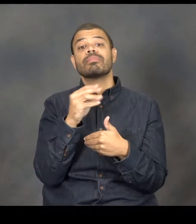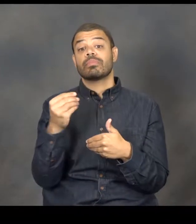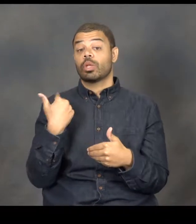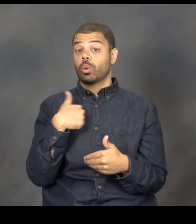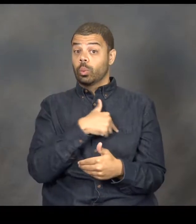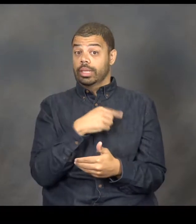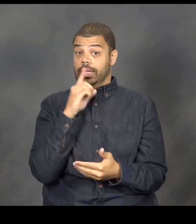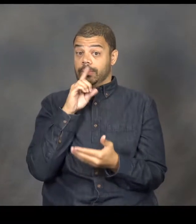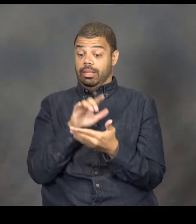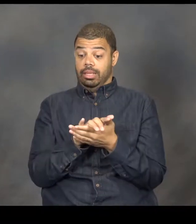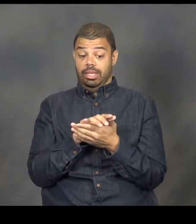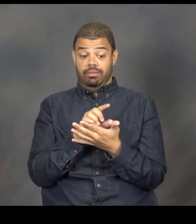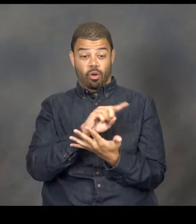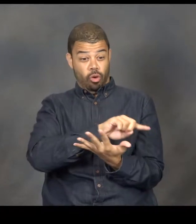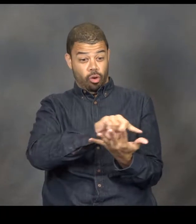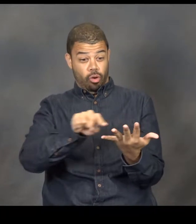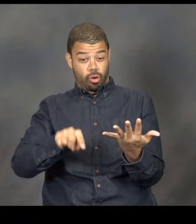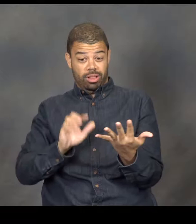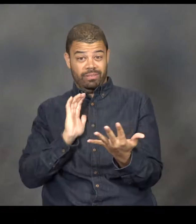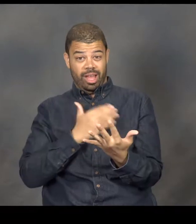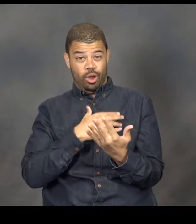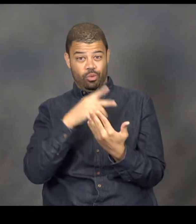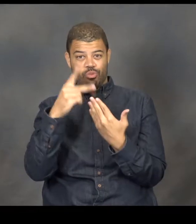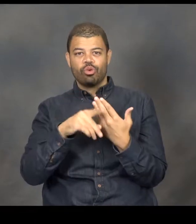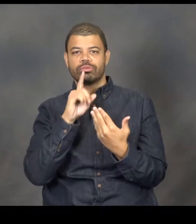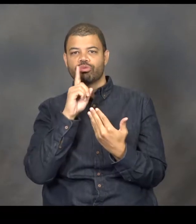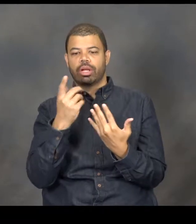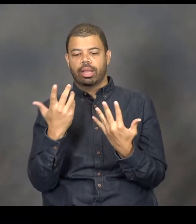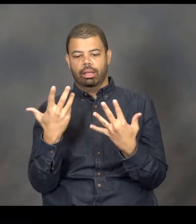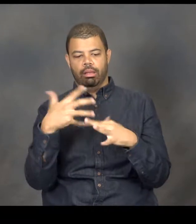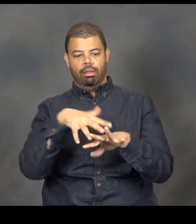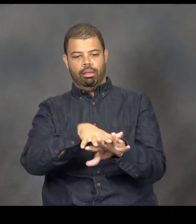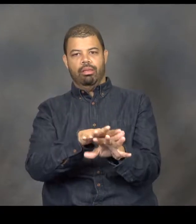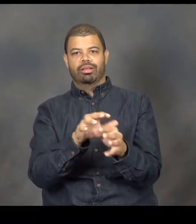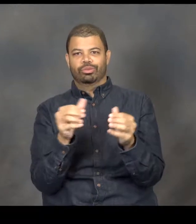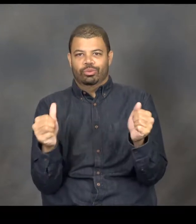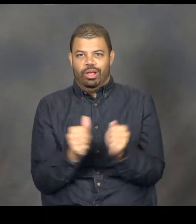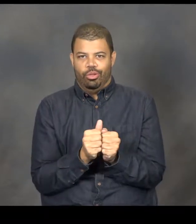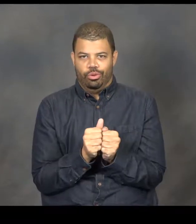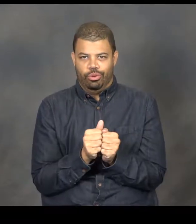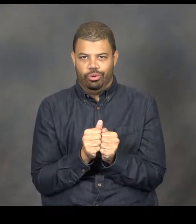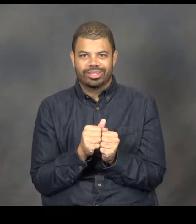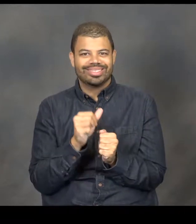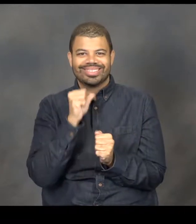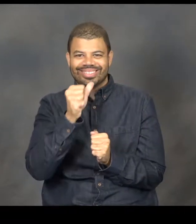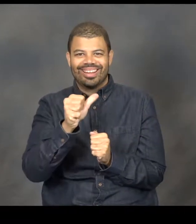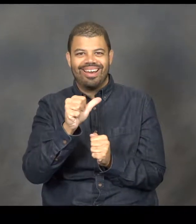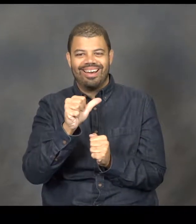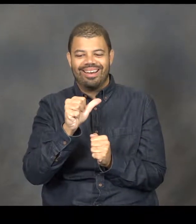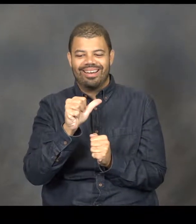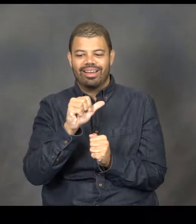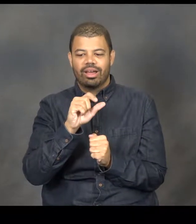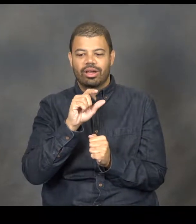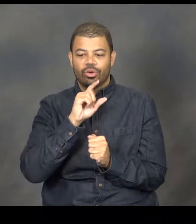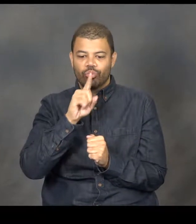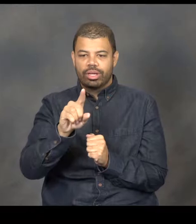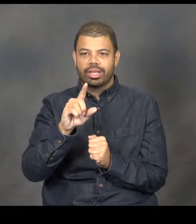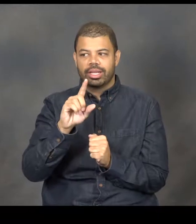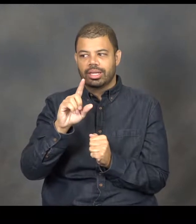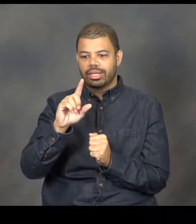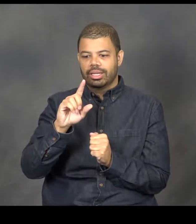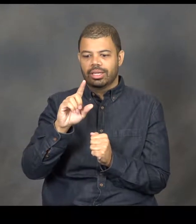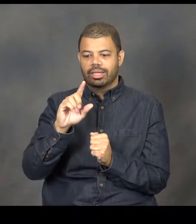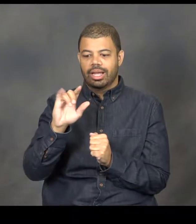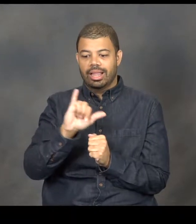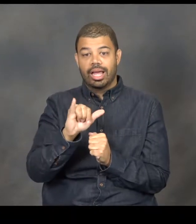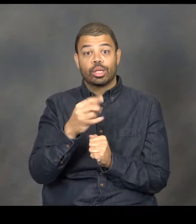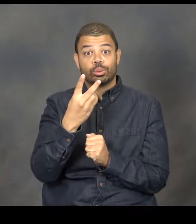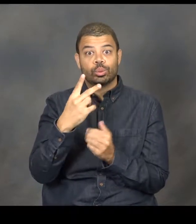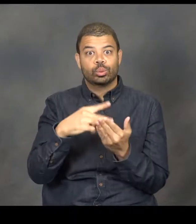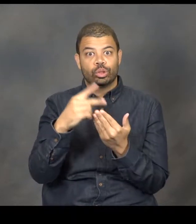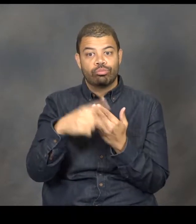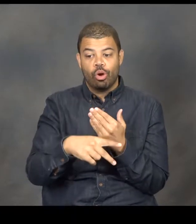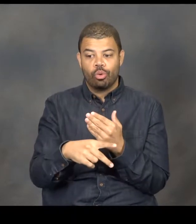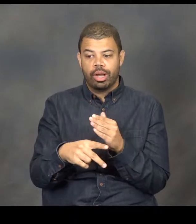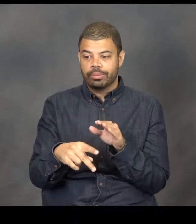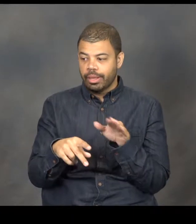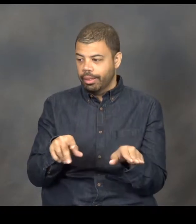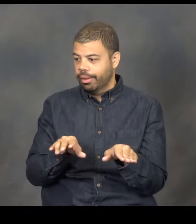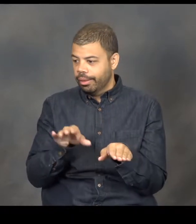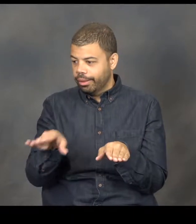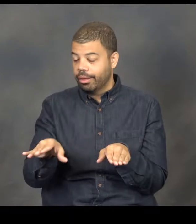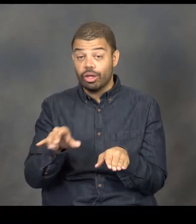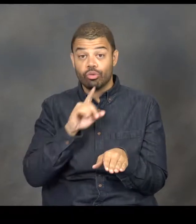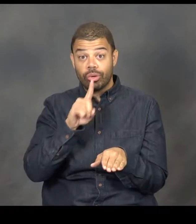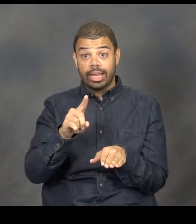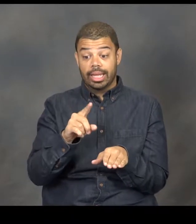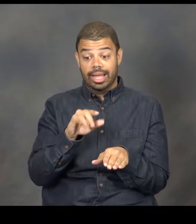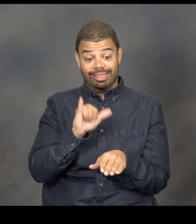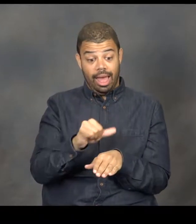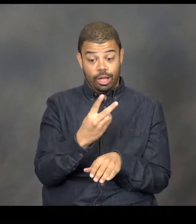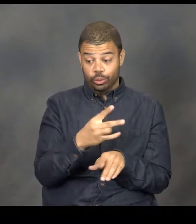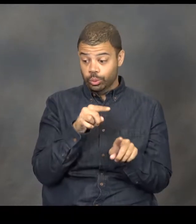and learning how to get engaged in the political process.